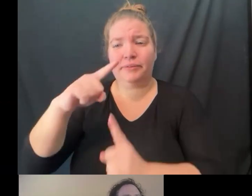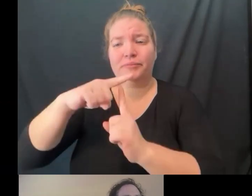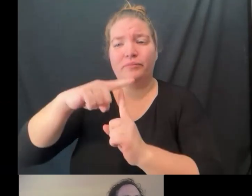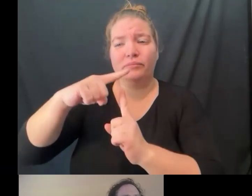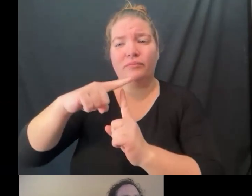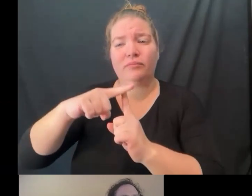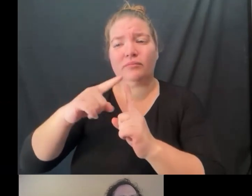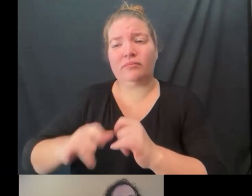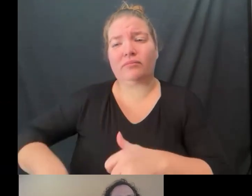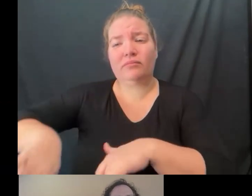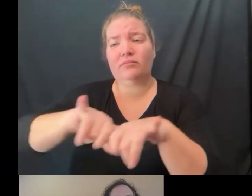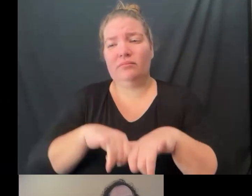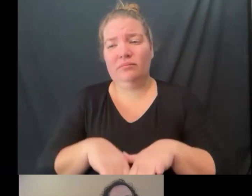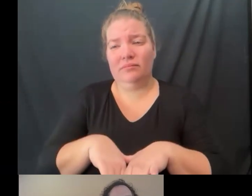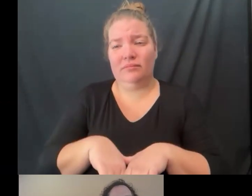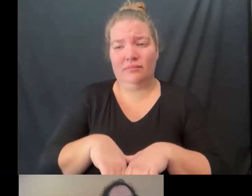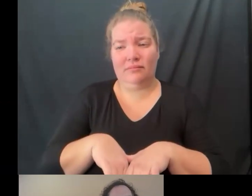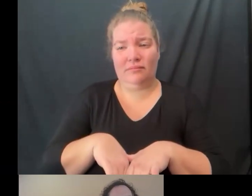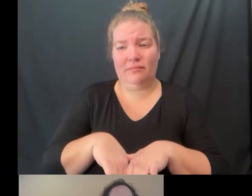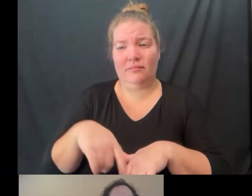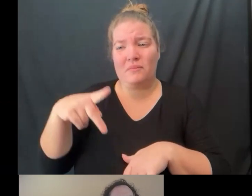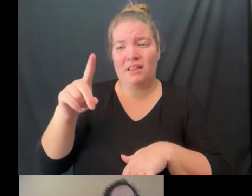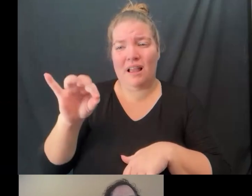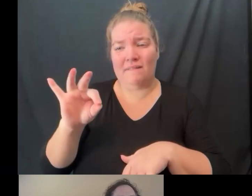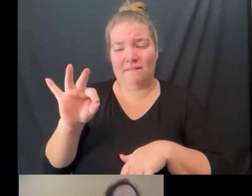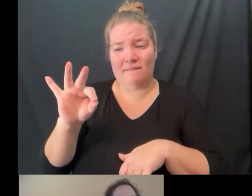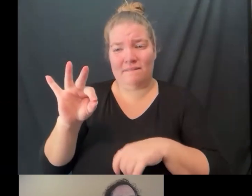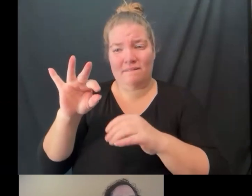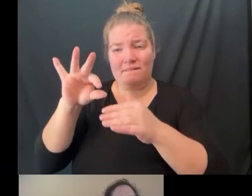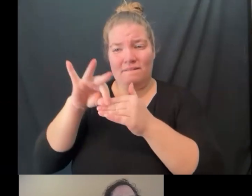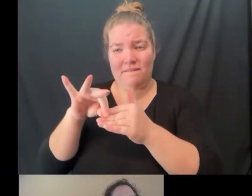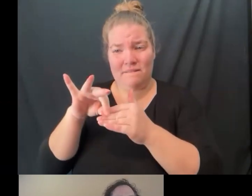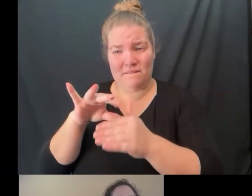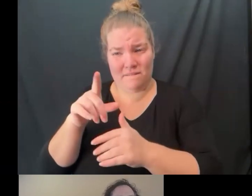specify a standard for accessible PDF files?